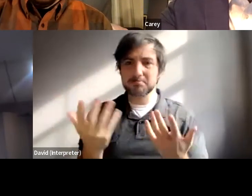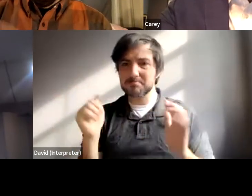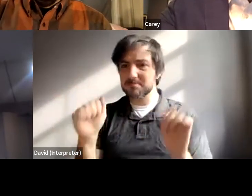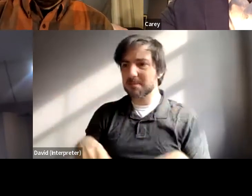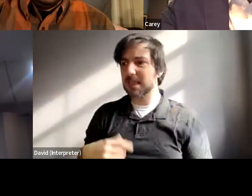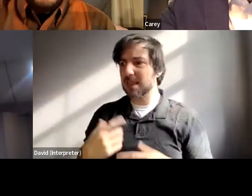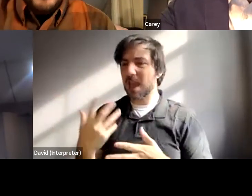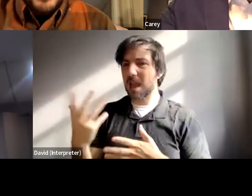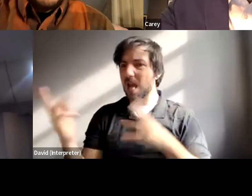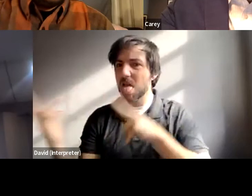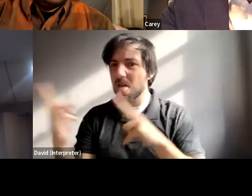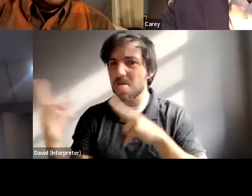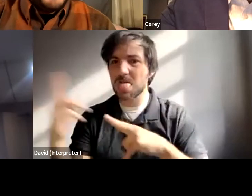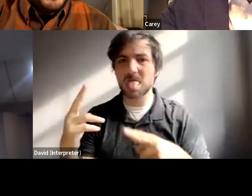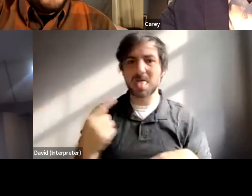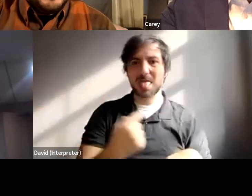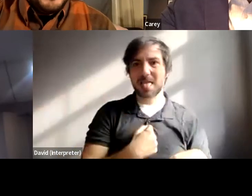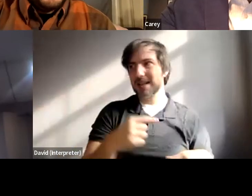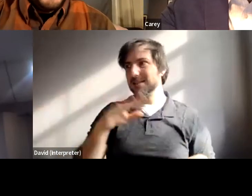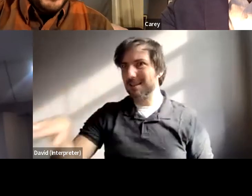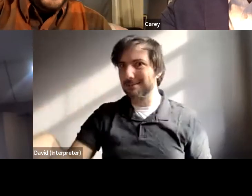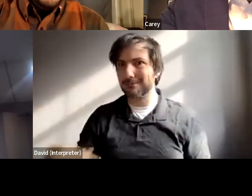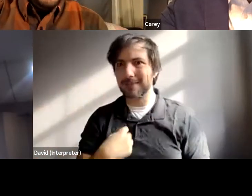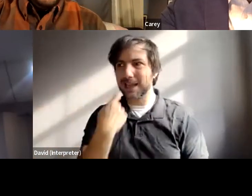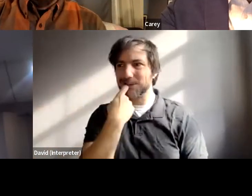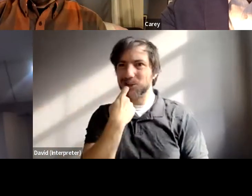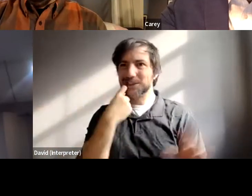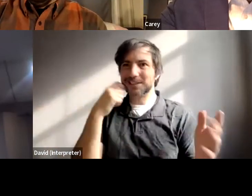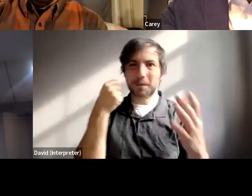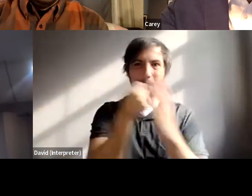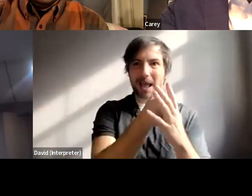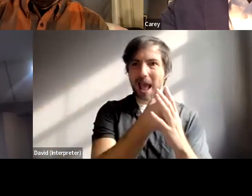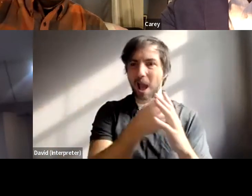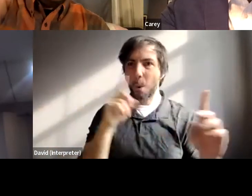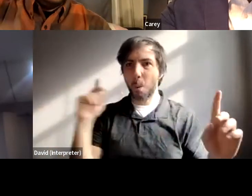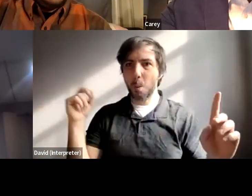I say, man, I ran into the locker room door trying to get in here, one of the guys is like, I did that too